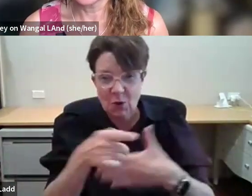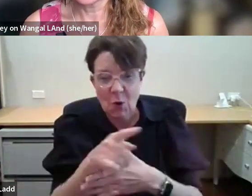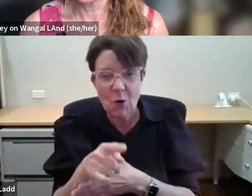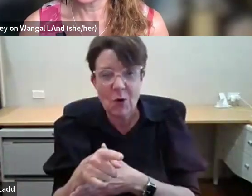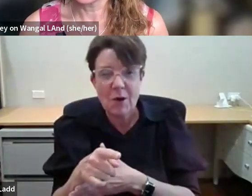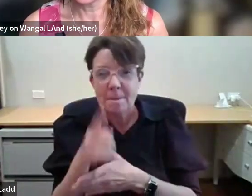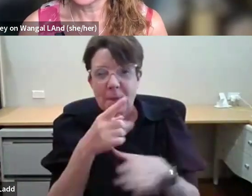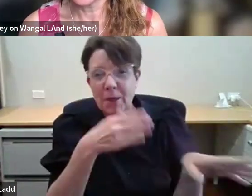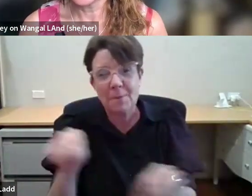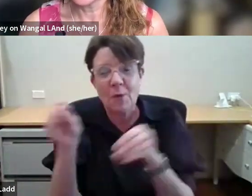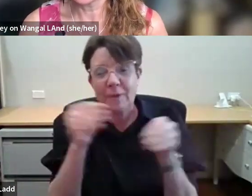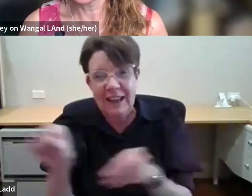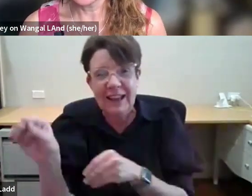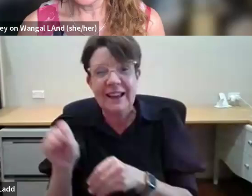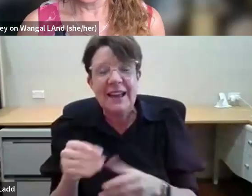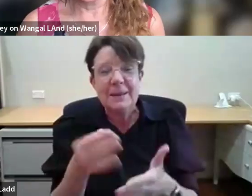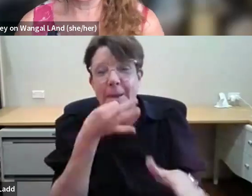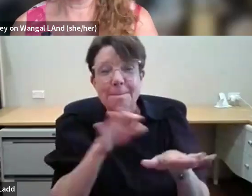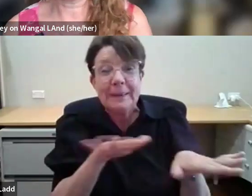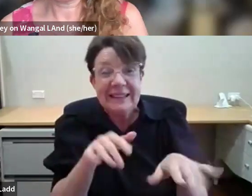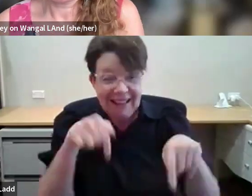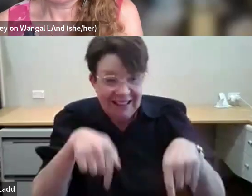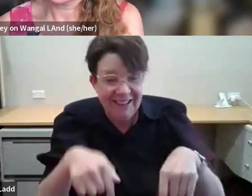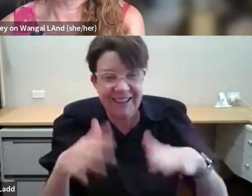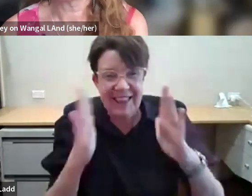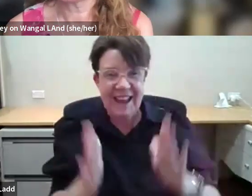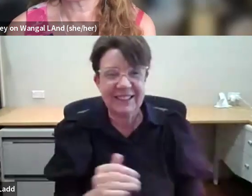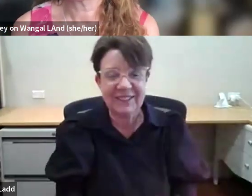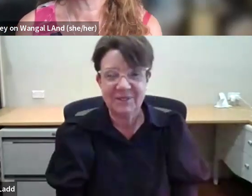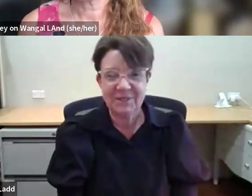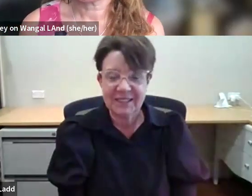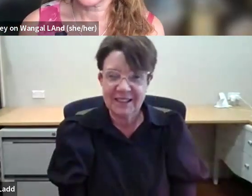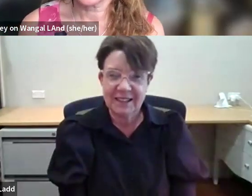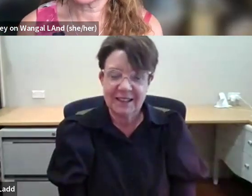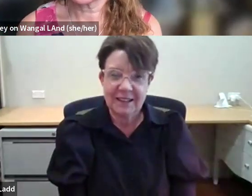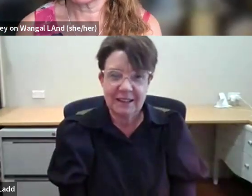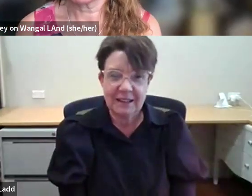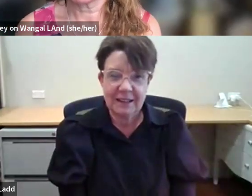I am totally distracted, can you ask the question again? >> Thank you